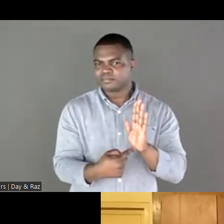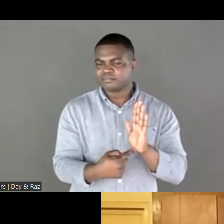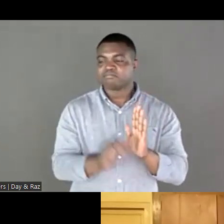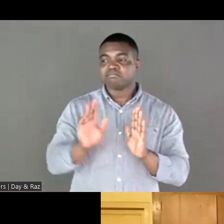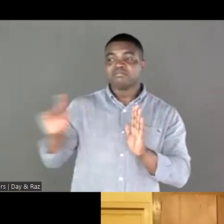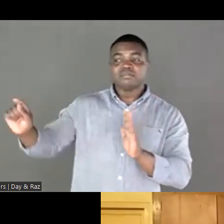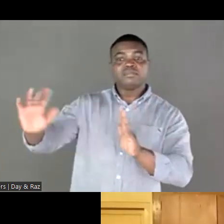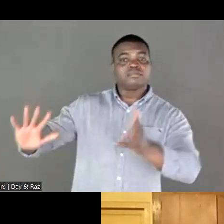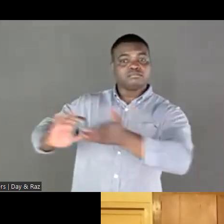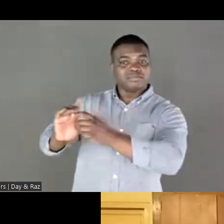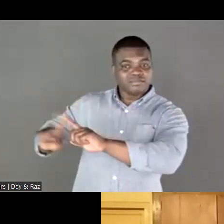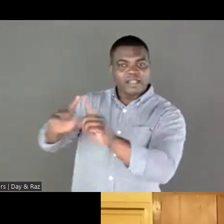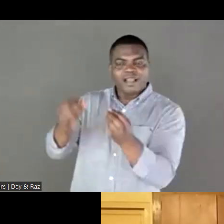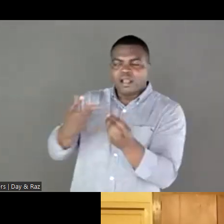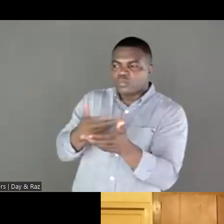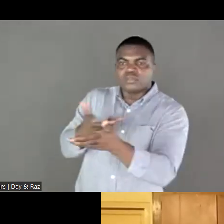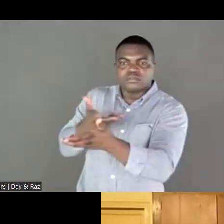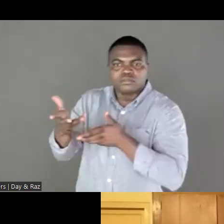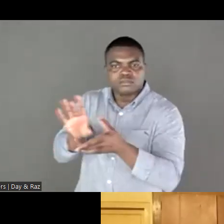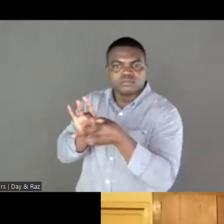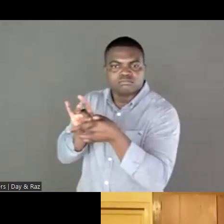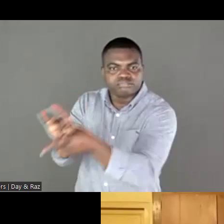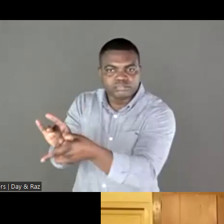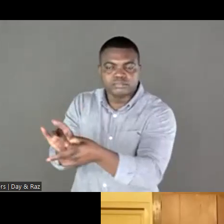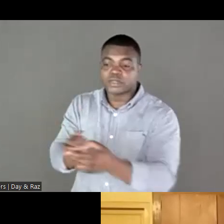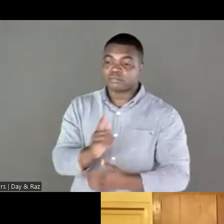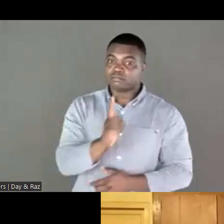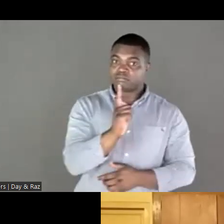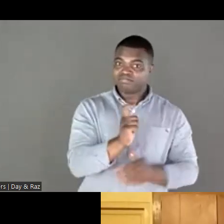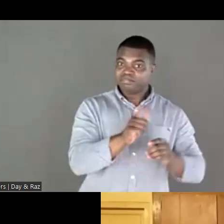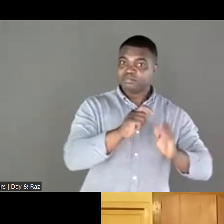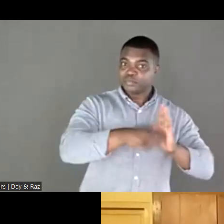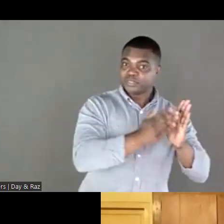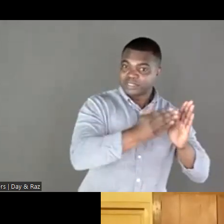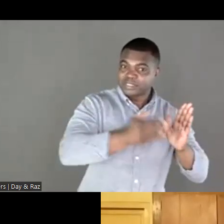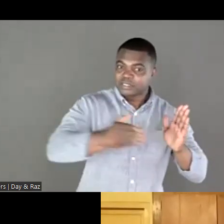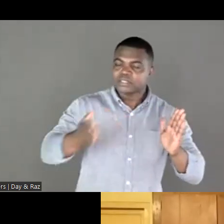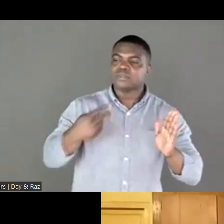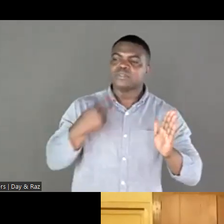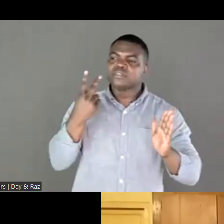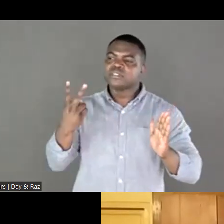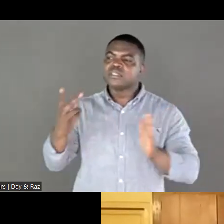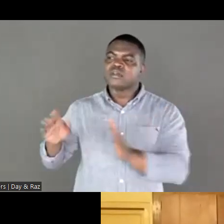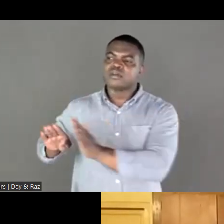launch of the charter on inclusion of persons with disabilities in humanitarian action. And besides